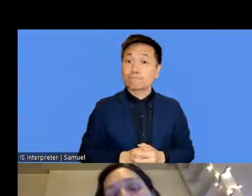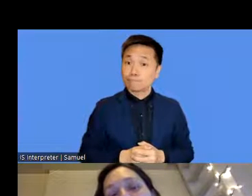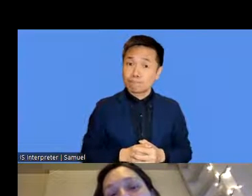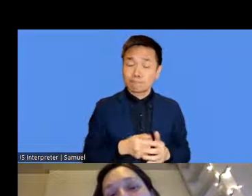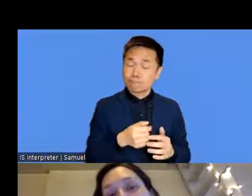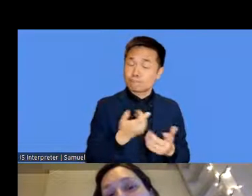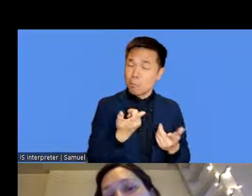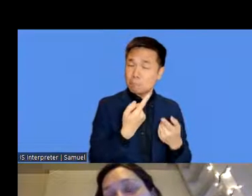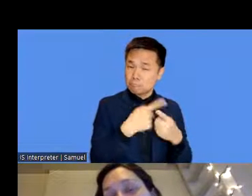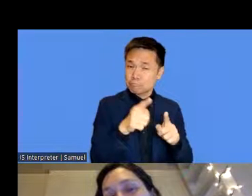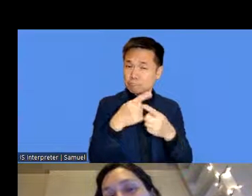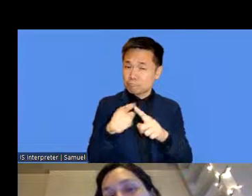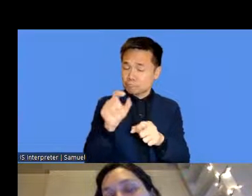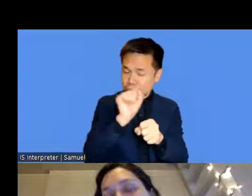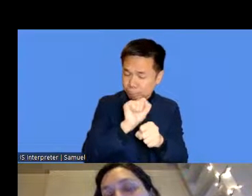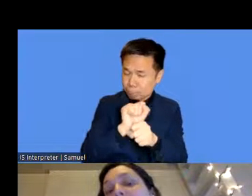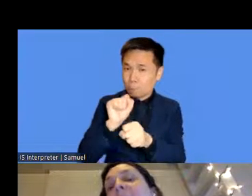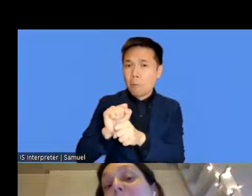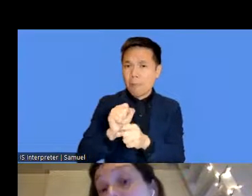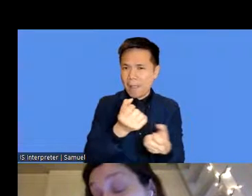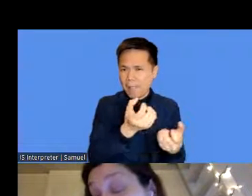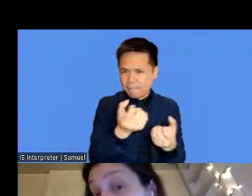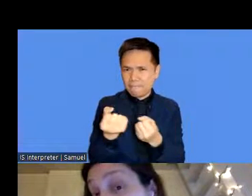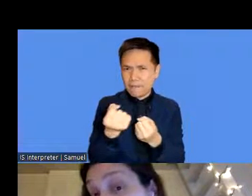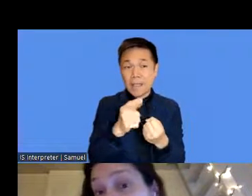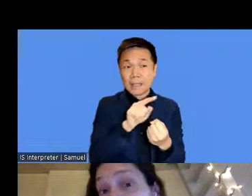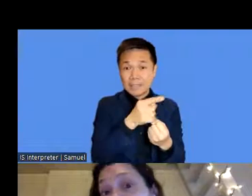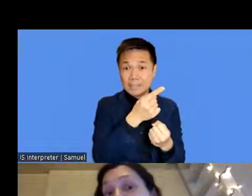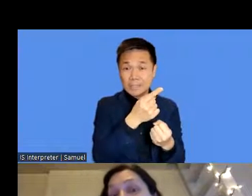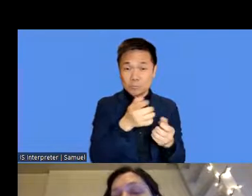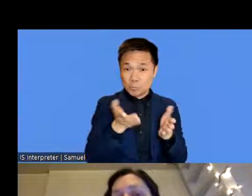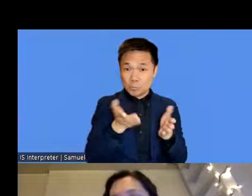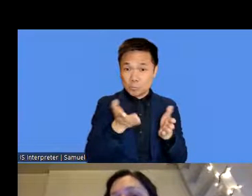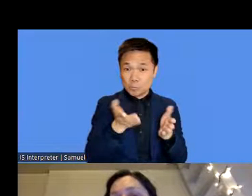one that I will talk about today is the UN collaborative on citizen data specifically